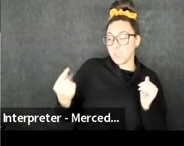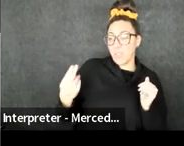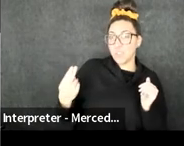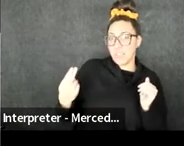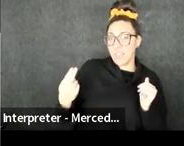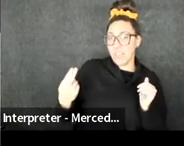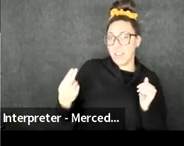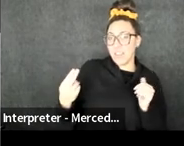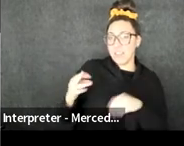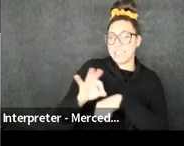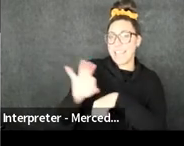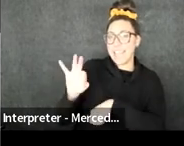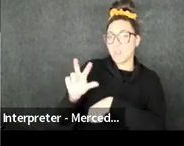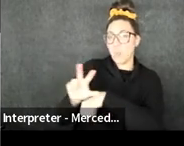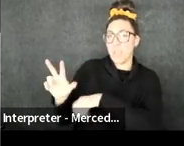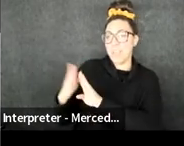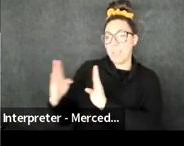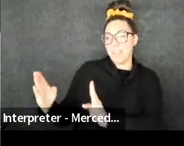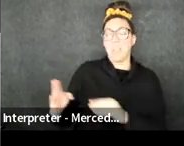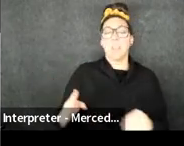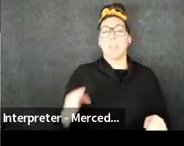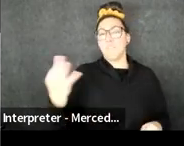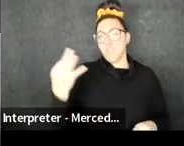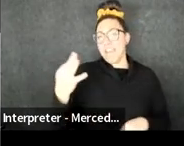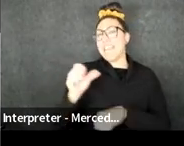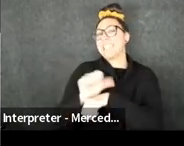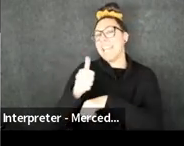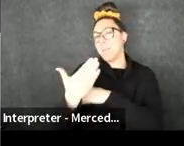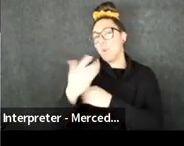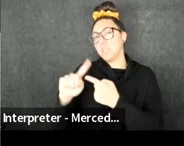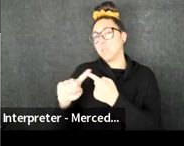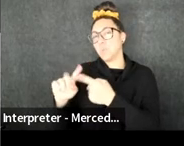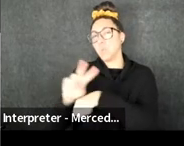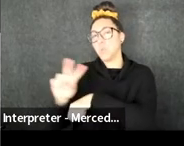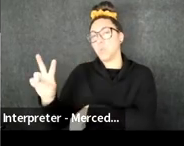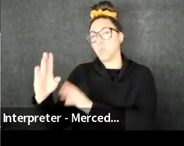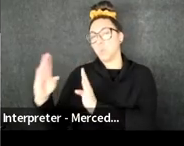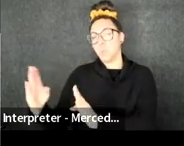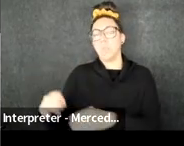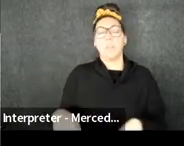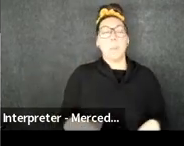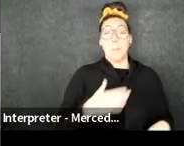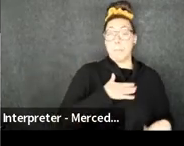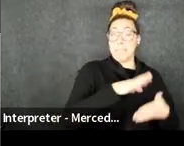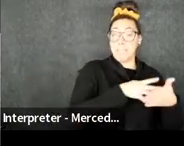from nine to three and Fridays from ten to two. And my schedule is Monday and Tuesdays